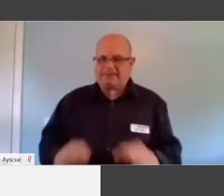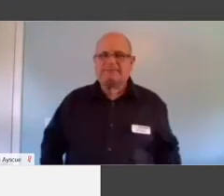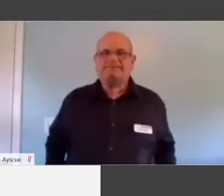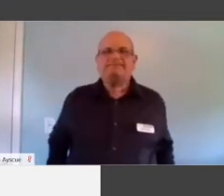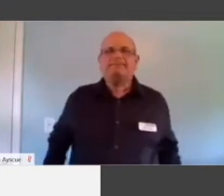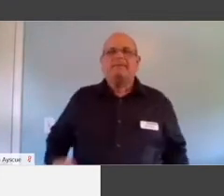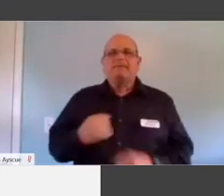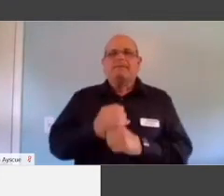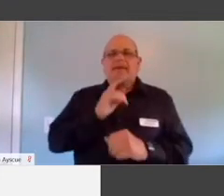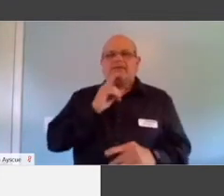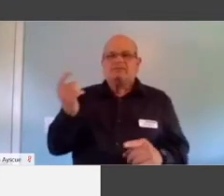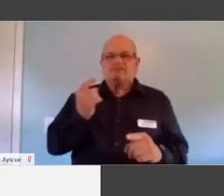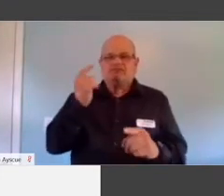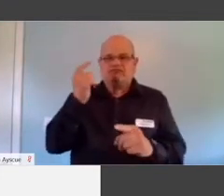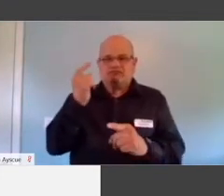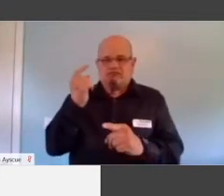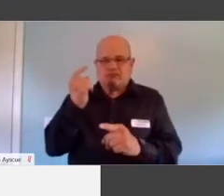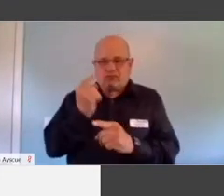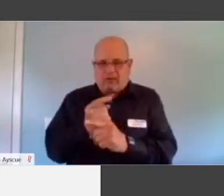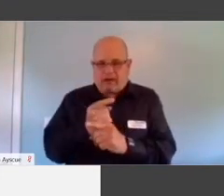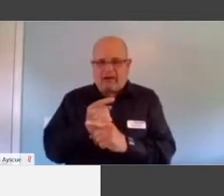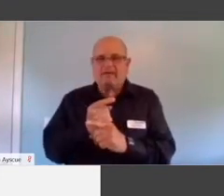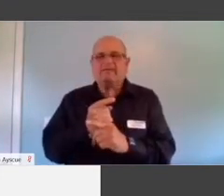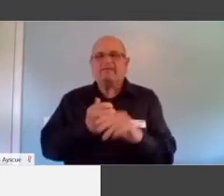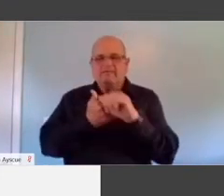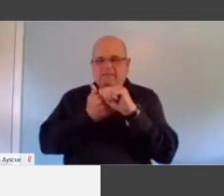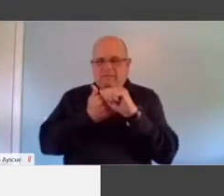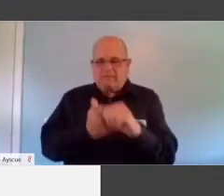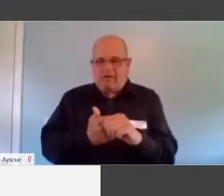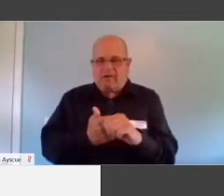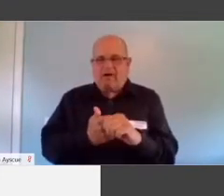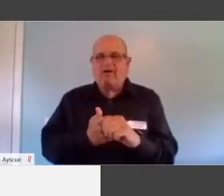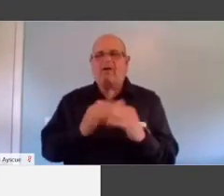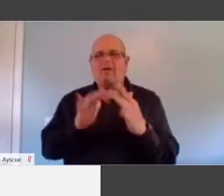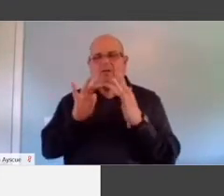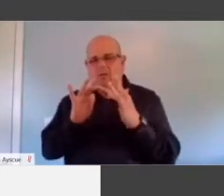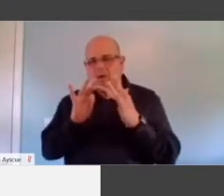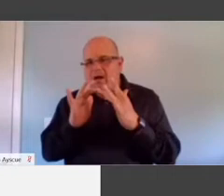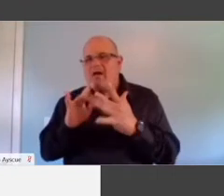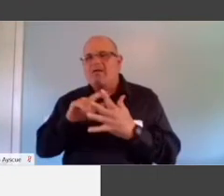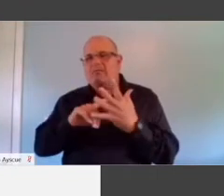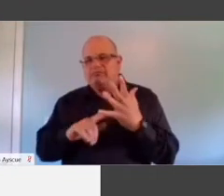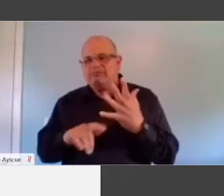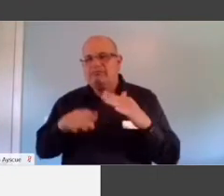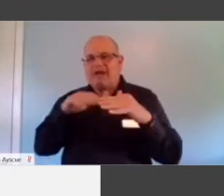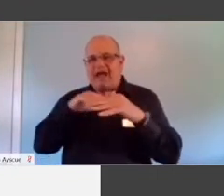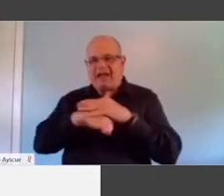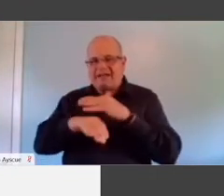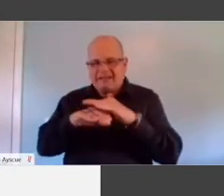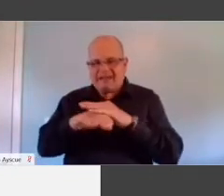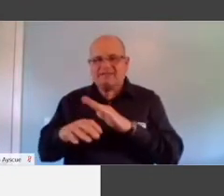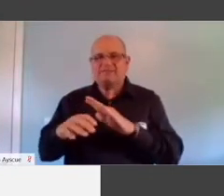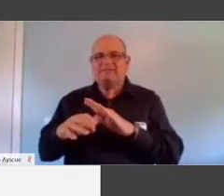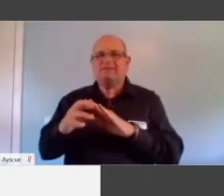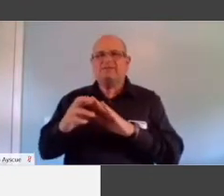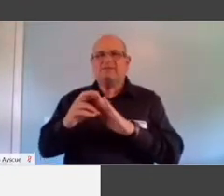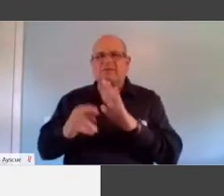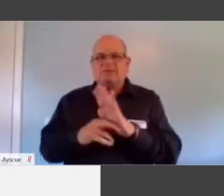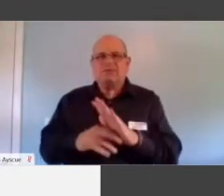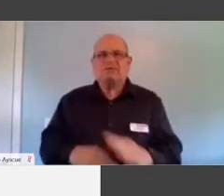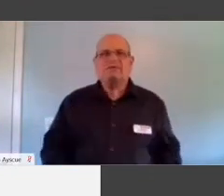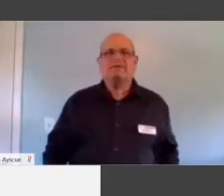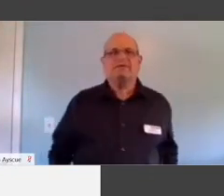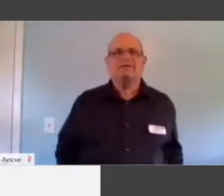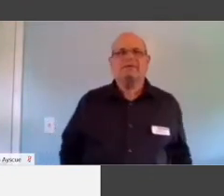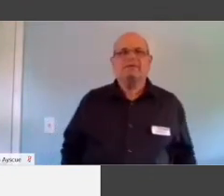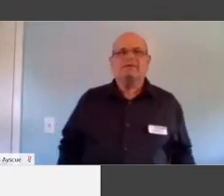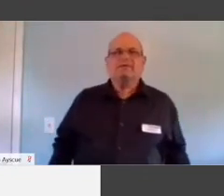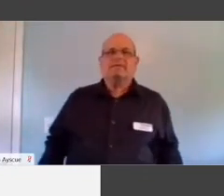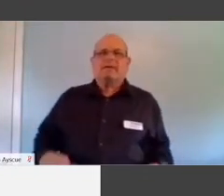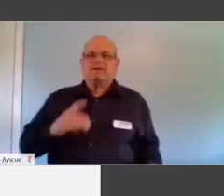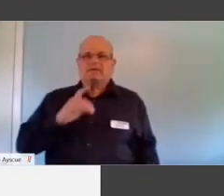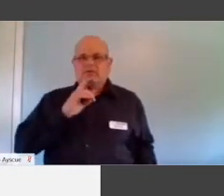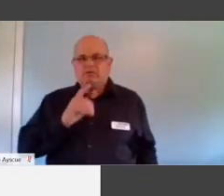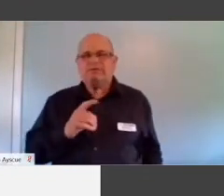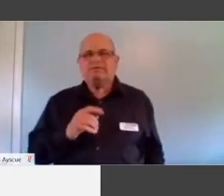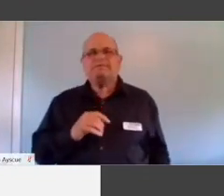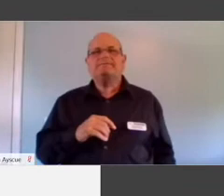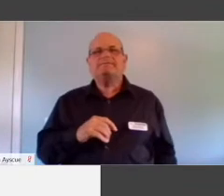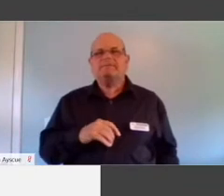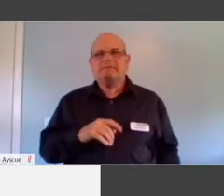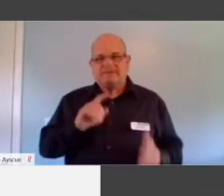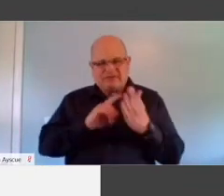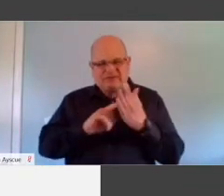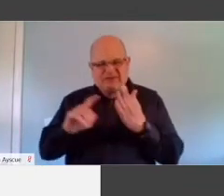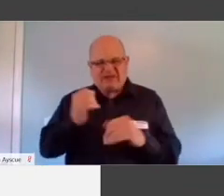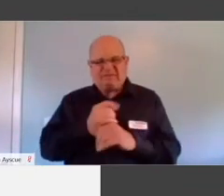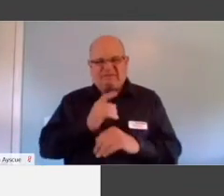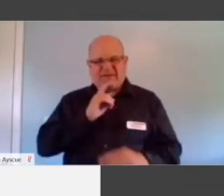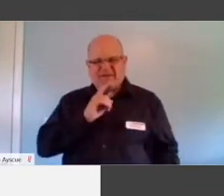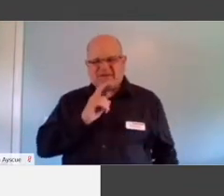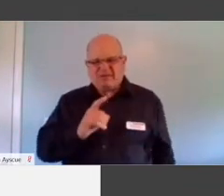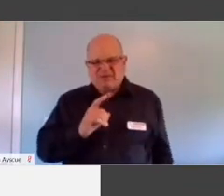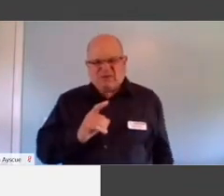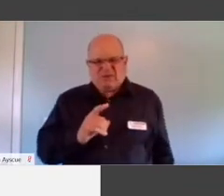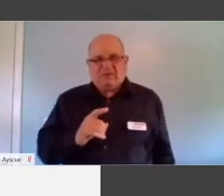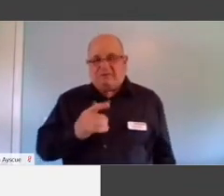Make sure your captions are in content, Www‑‑ you might be sure just because you have closed